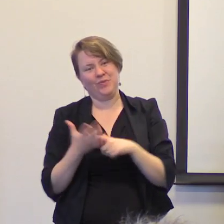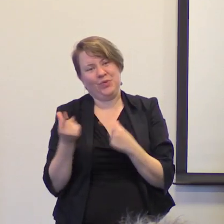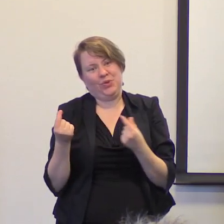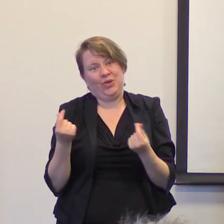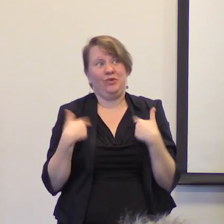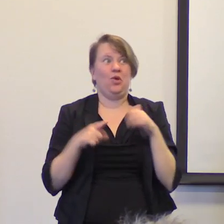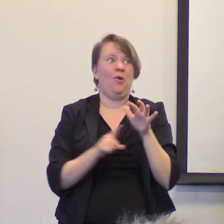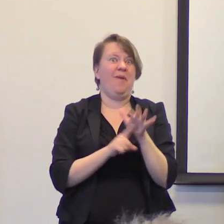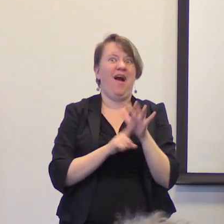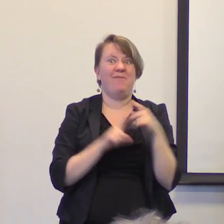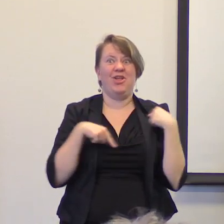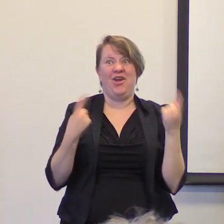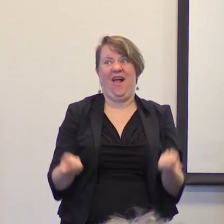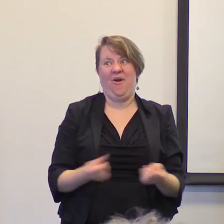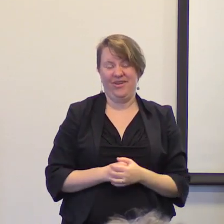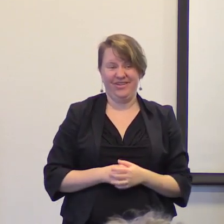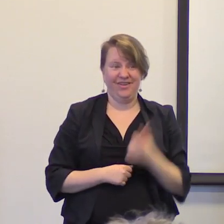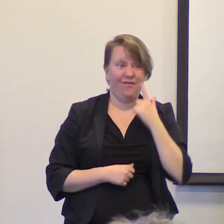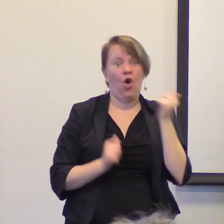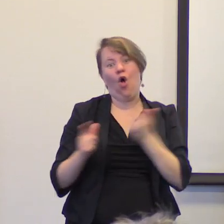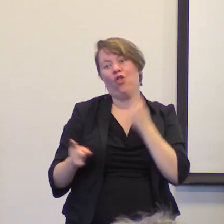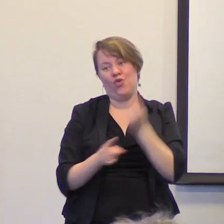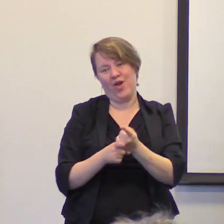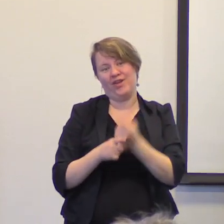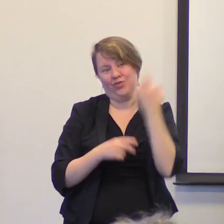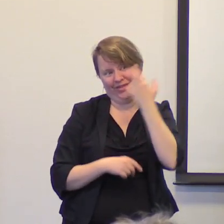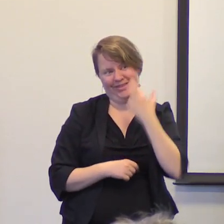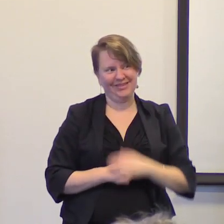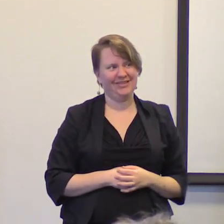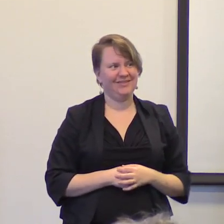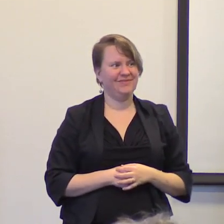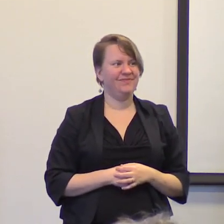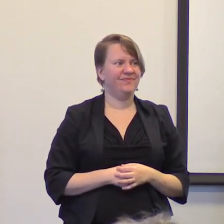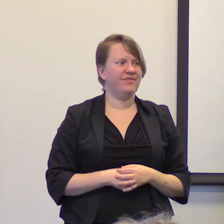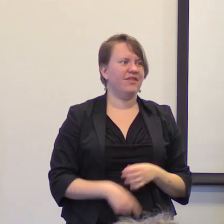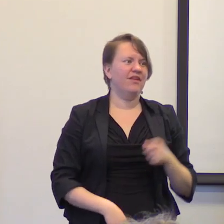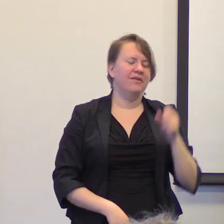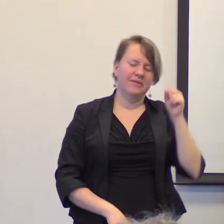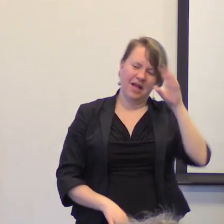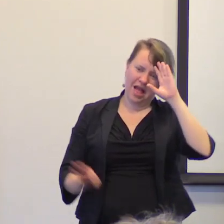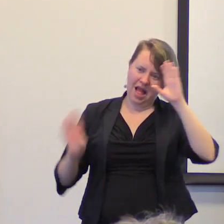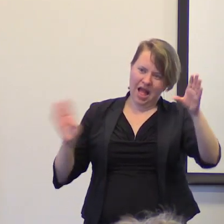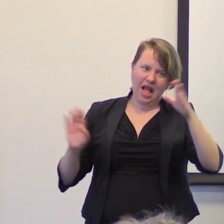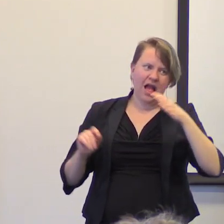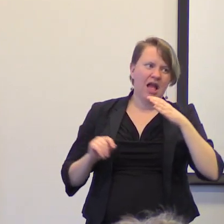We're so popular these days for all the right reasons. Yes? Amalia: Yes, hi. I'm Amalia Pallares.